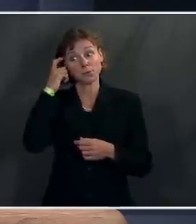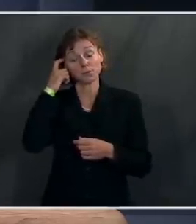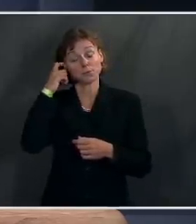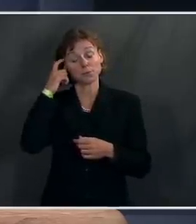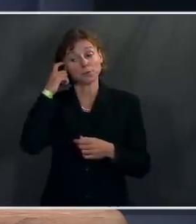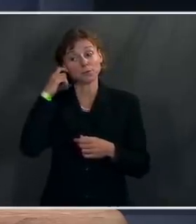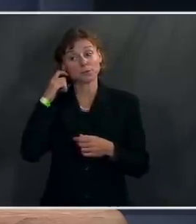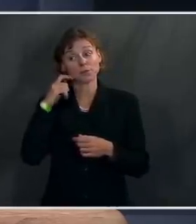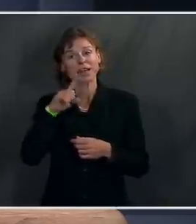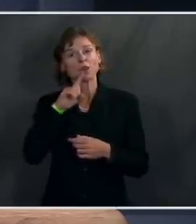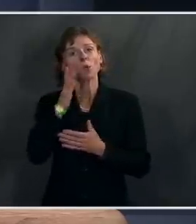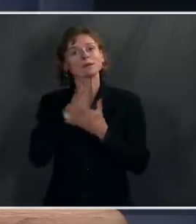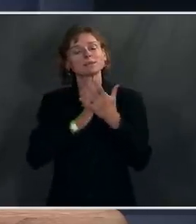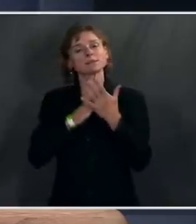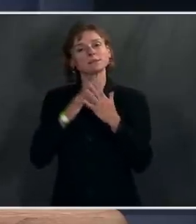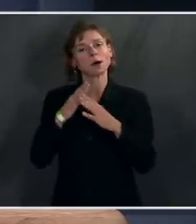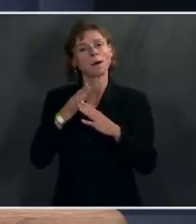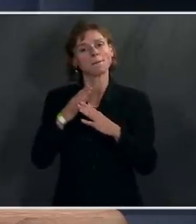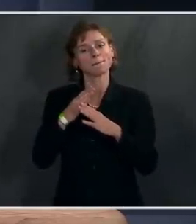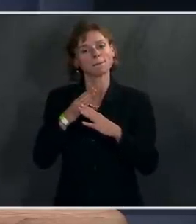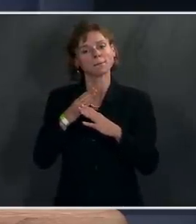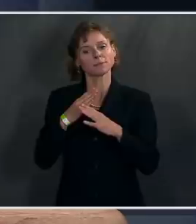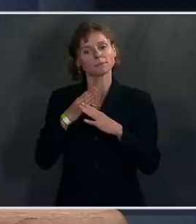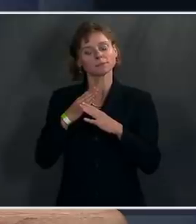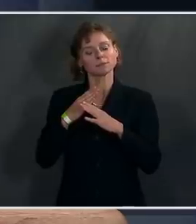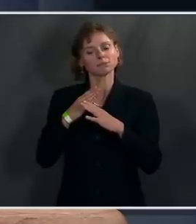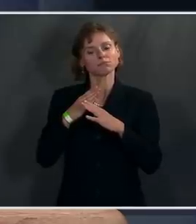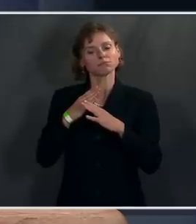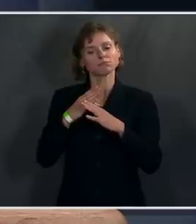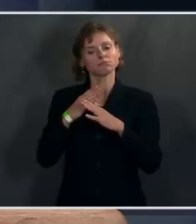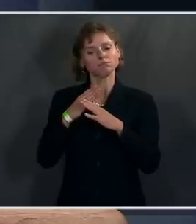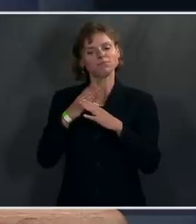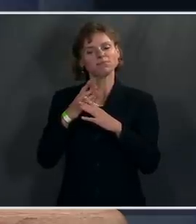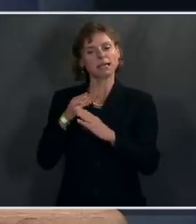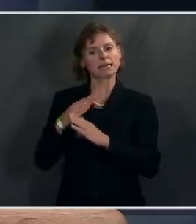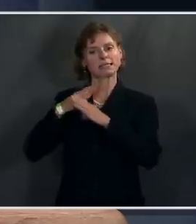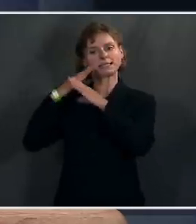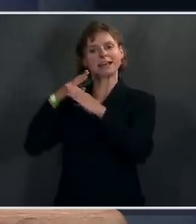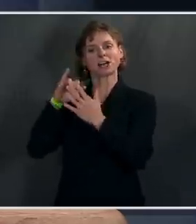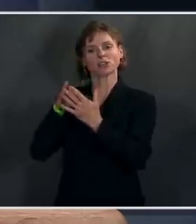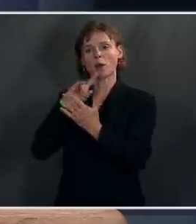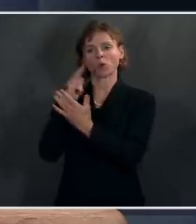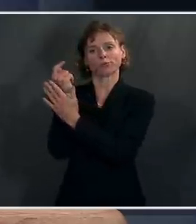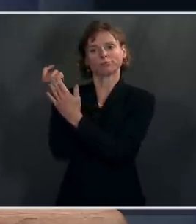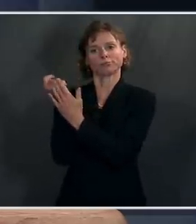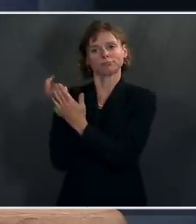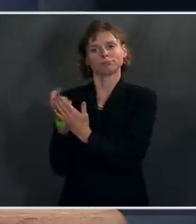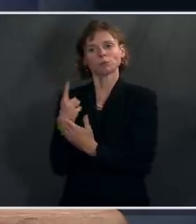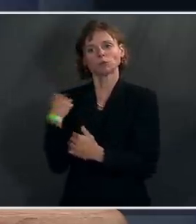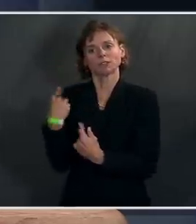there were some sanctions relief over the last several years because of steps that the government had taken toward democracy.